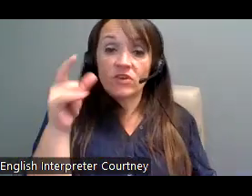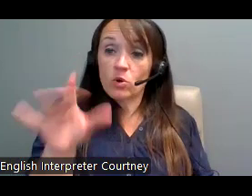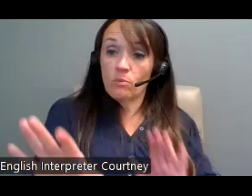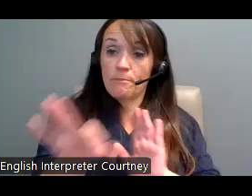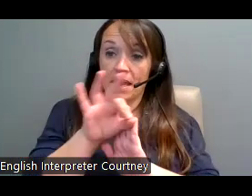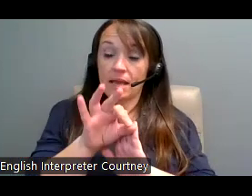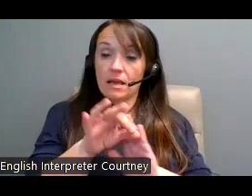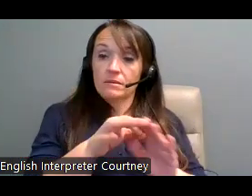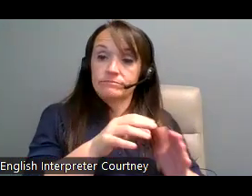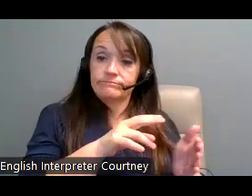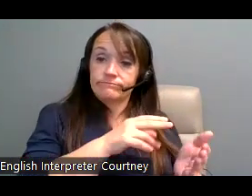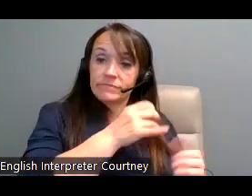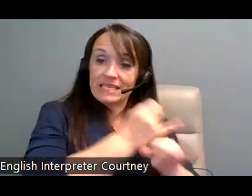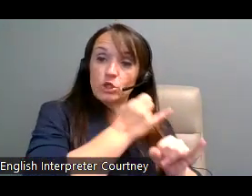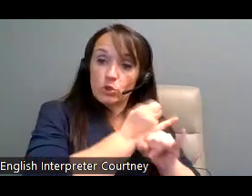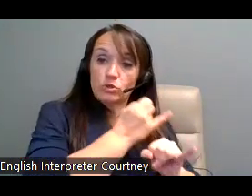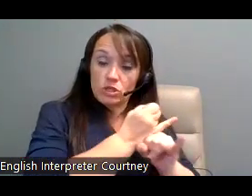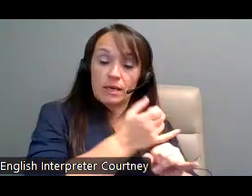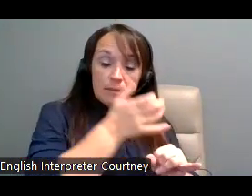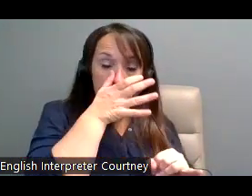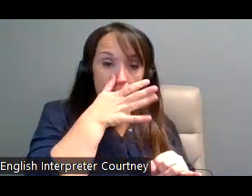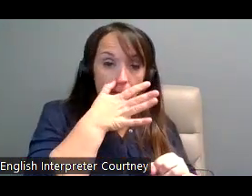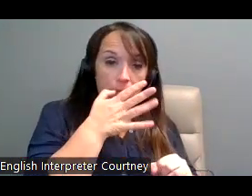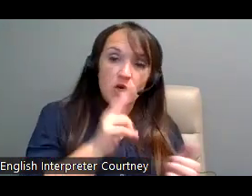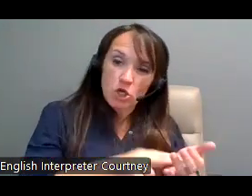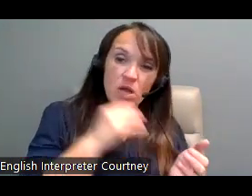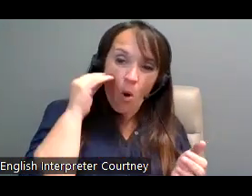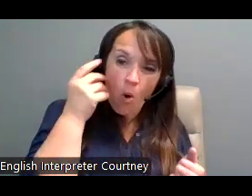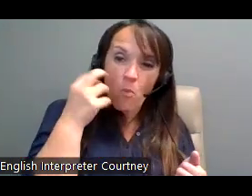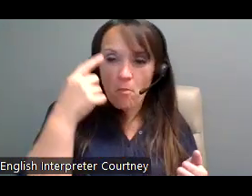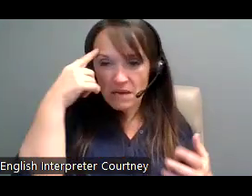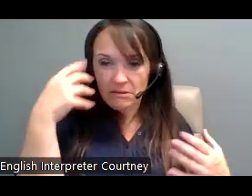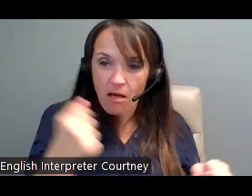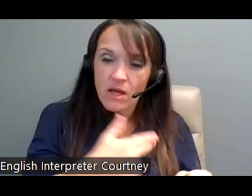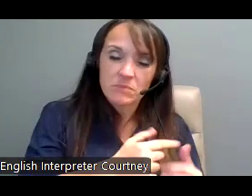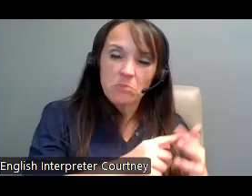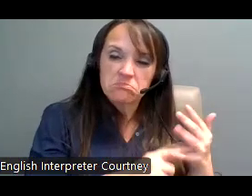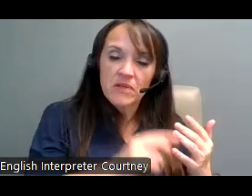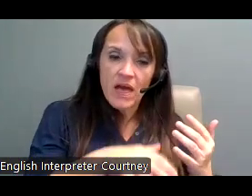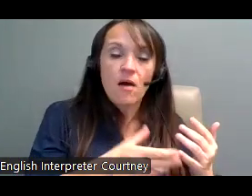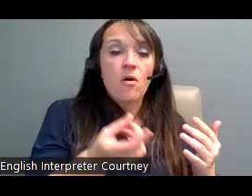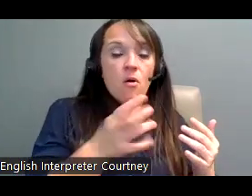or are you going to try to access waiver services and live in a community setting. And you have to